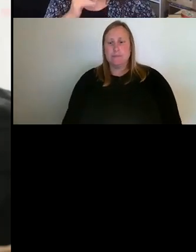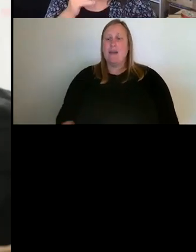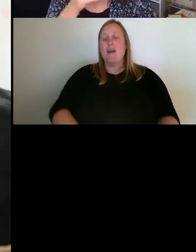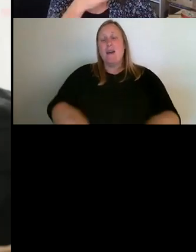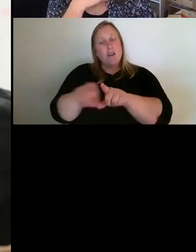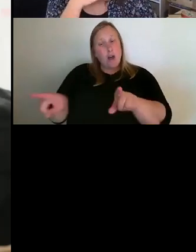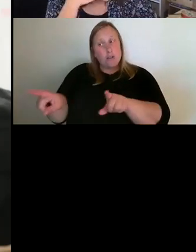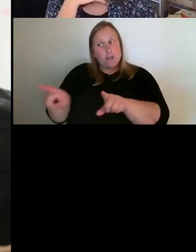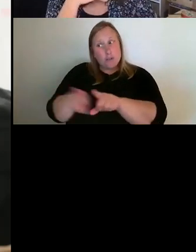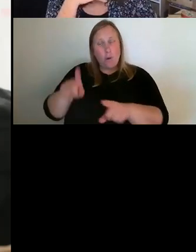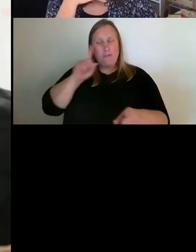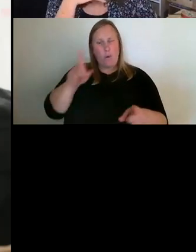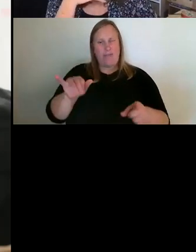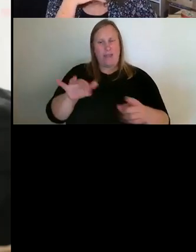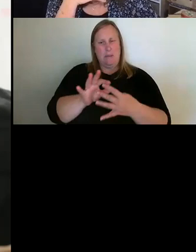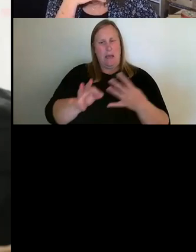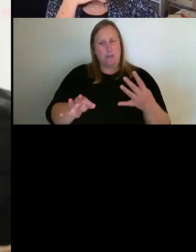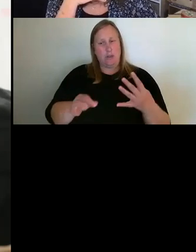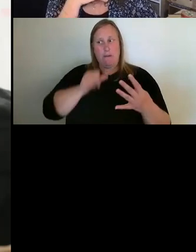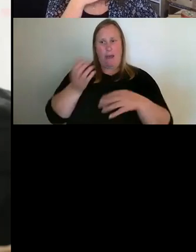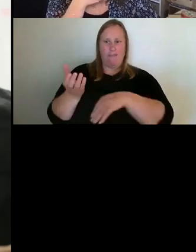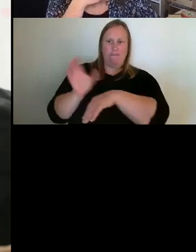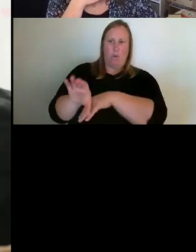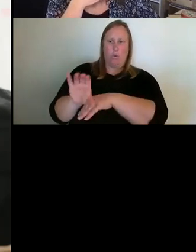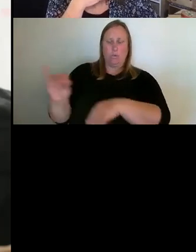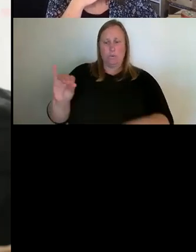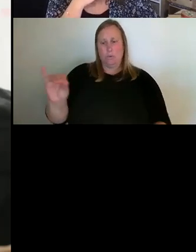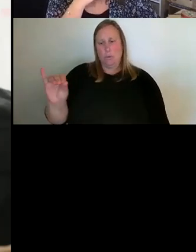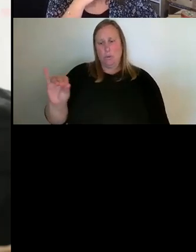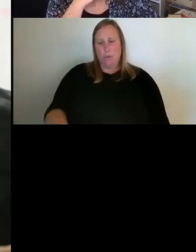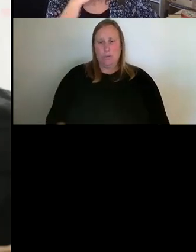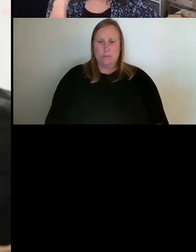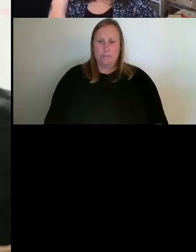If it weren't for Jennie, we would have had forced breakout rooms.